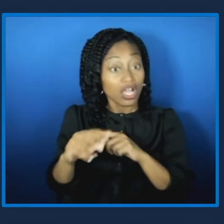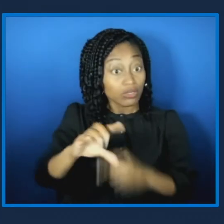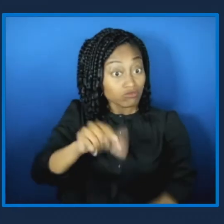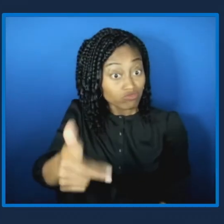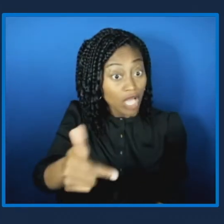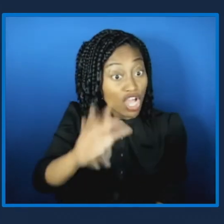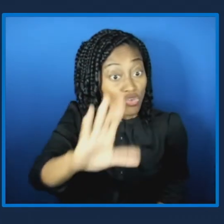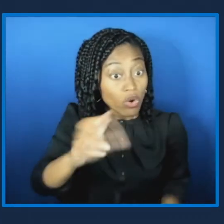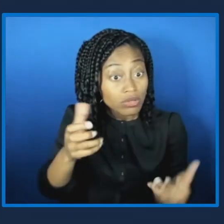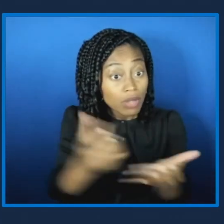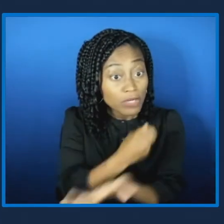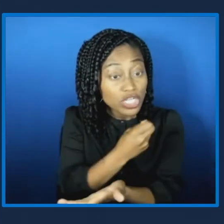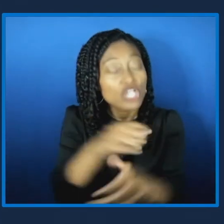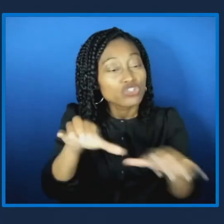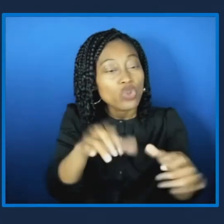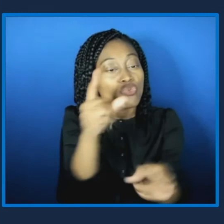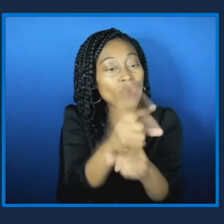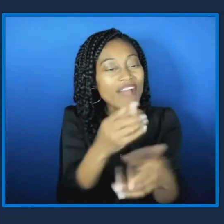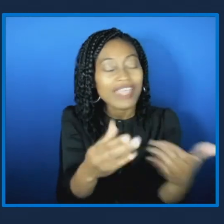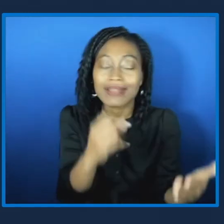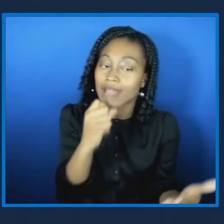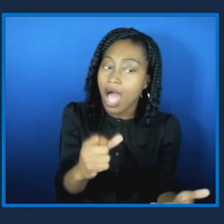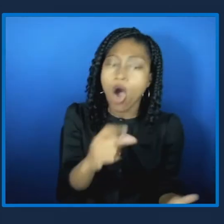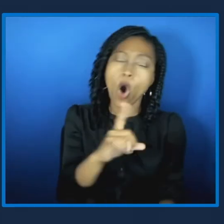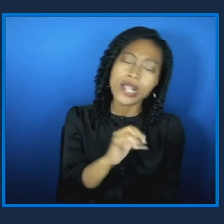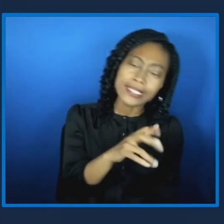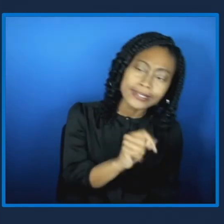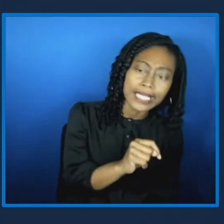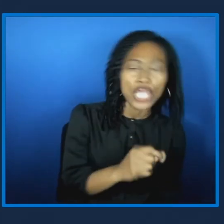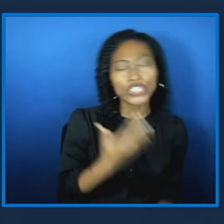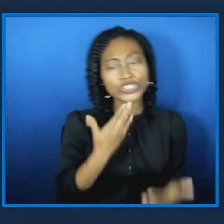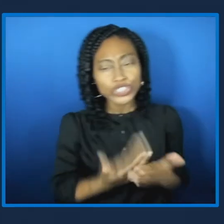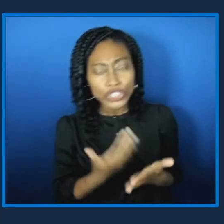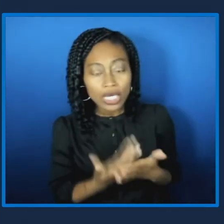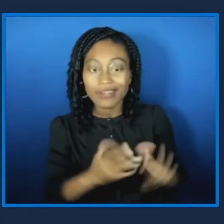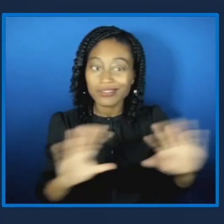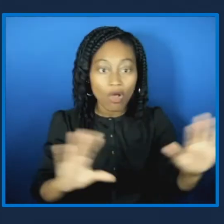Not the decent thing or the good thing but the right thing is to make your products accessible